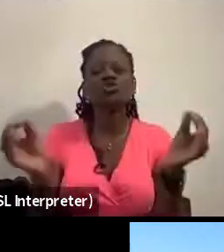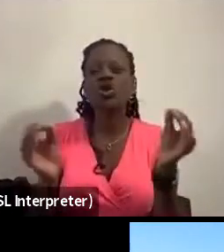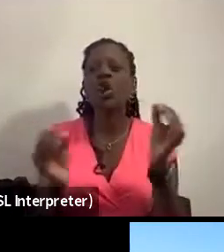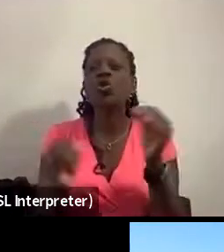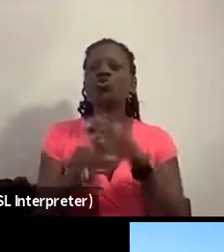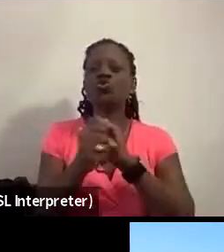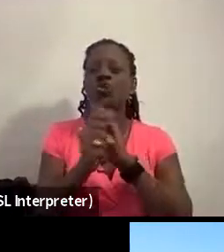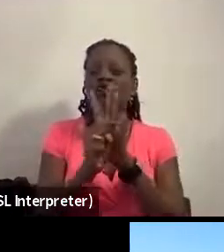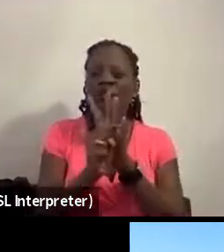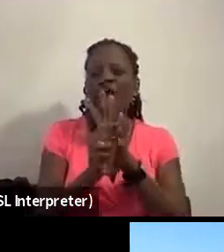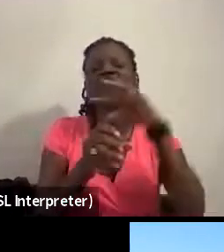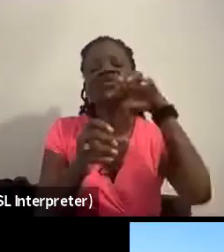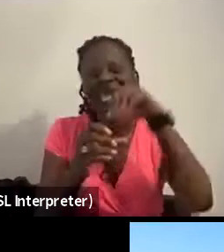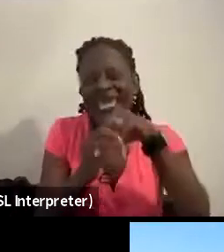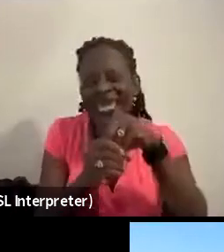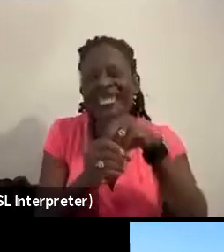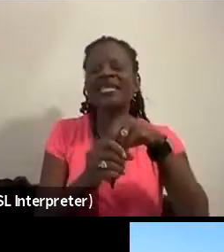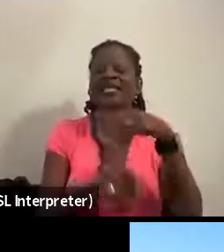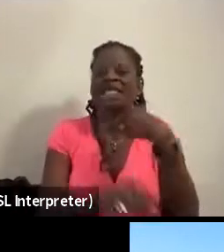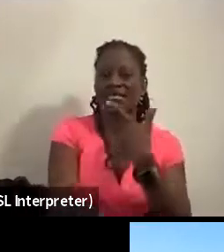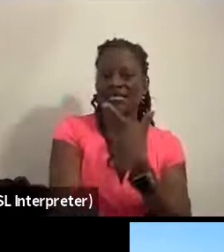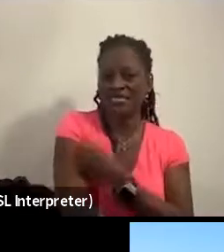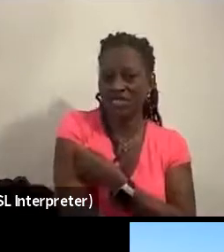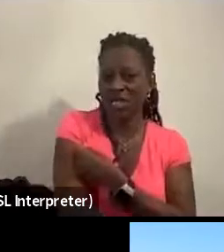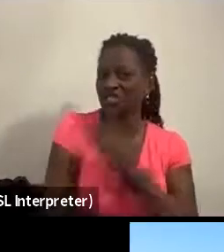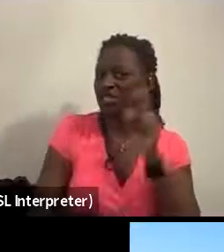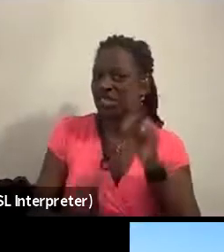You cannot get coronavirus from the vaccine.